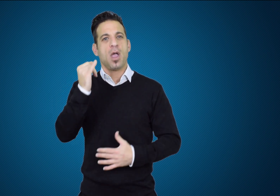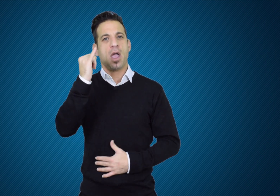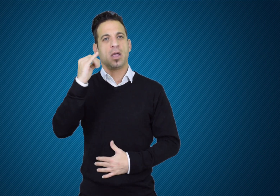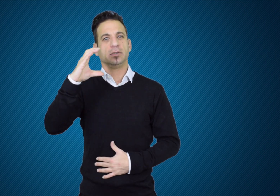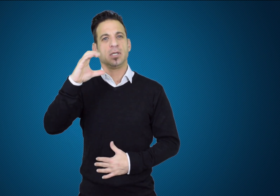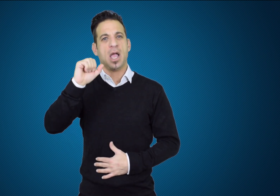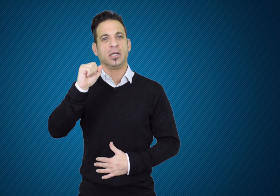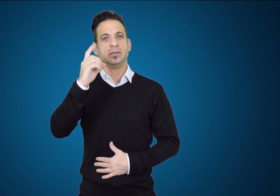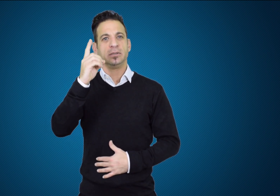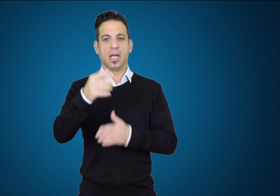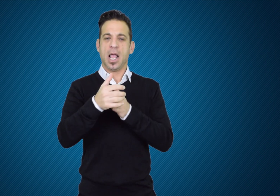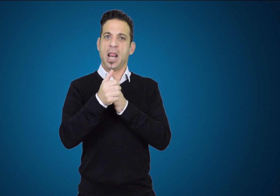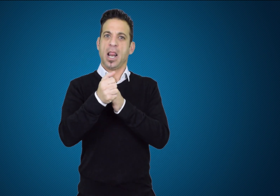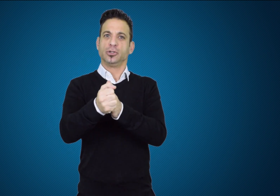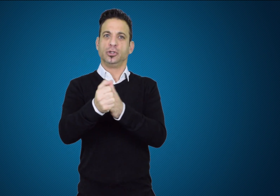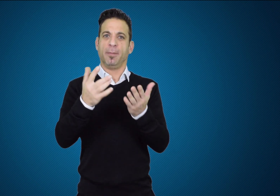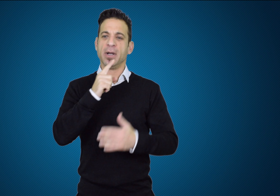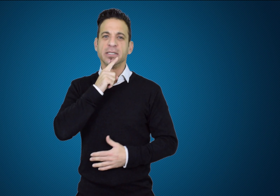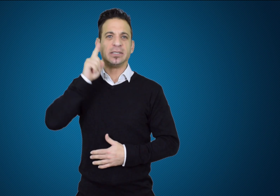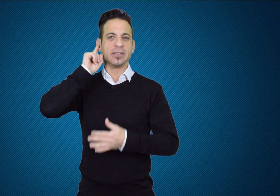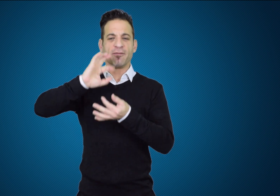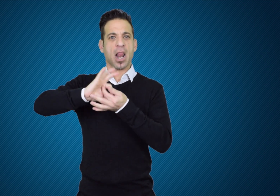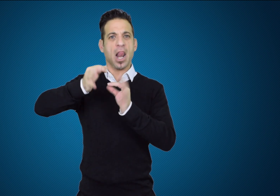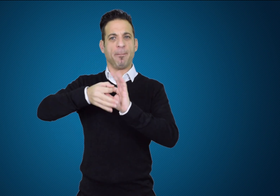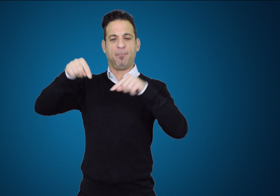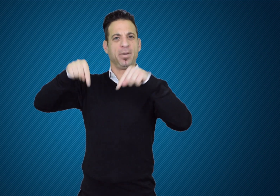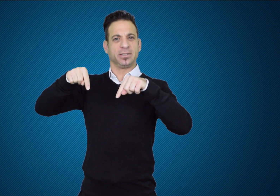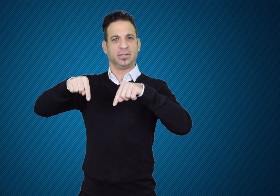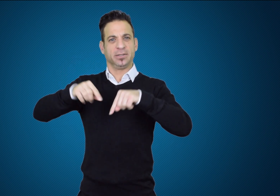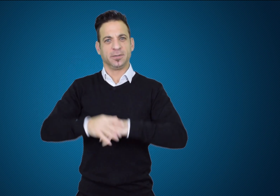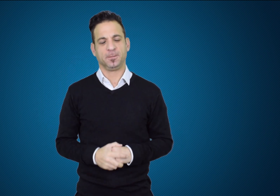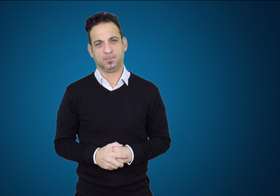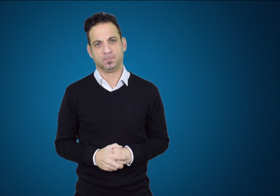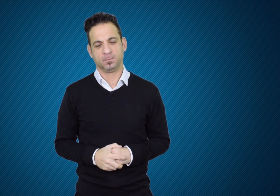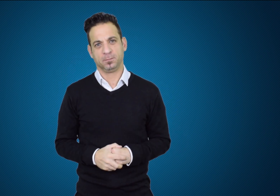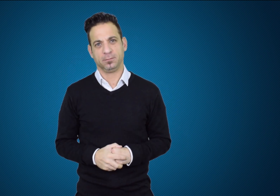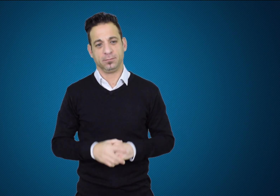“ICSD Leadership and Deaflympics”.